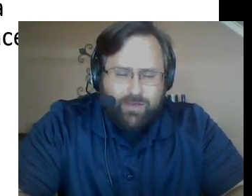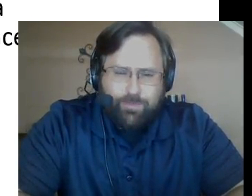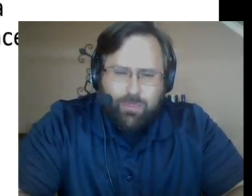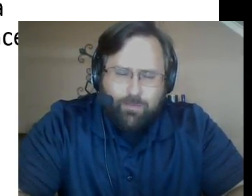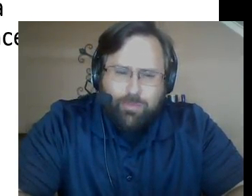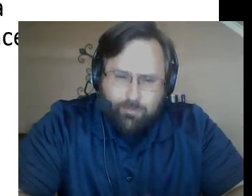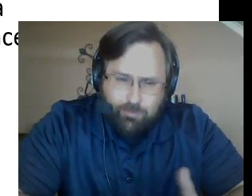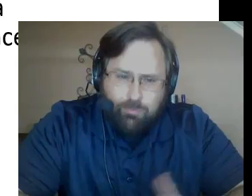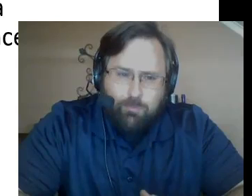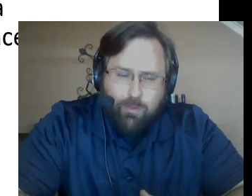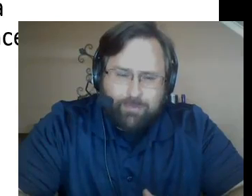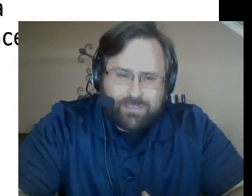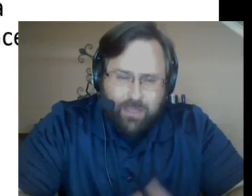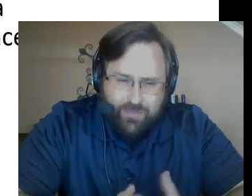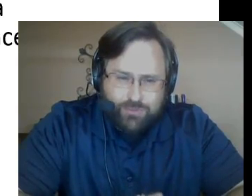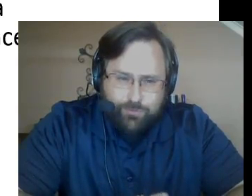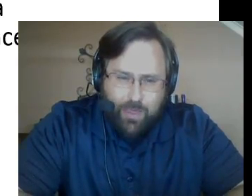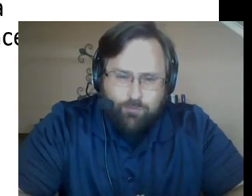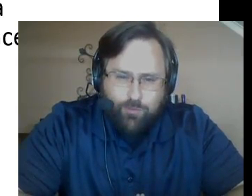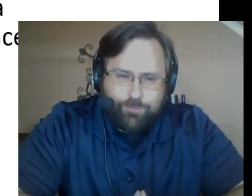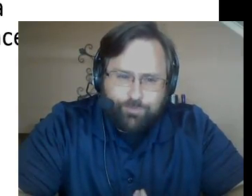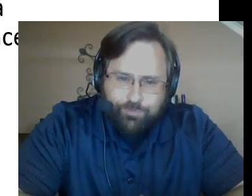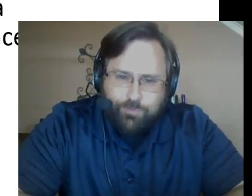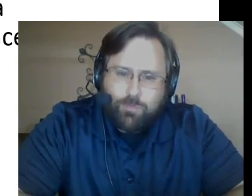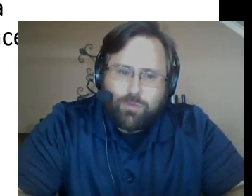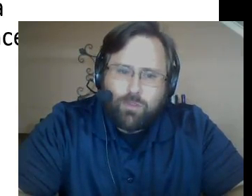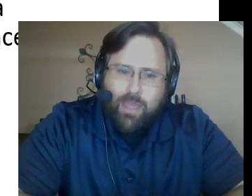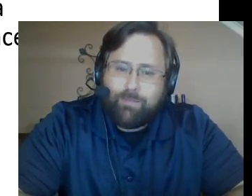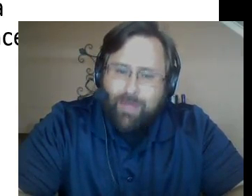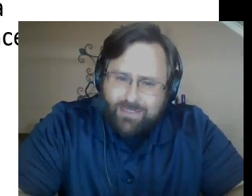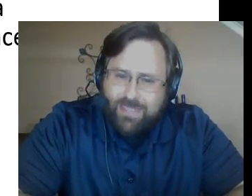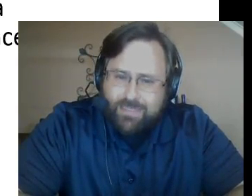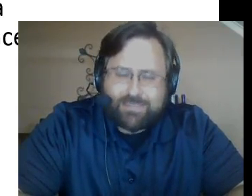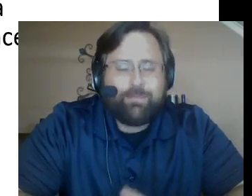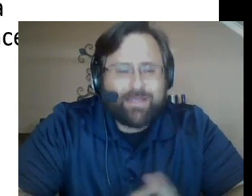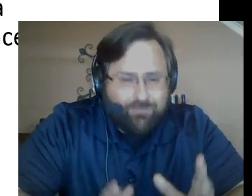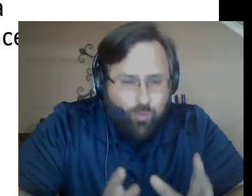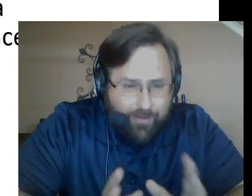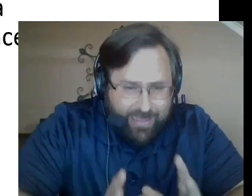then perhaps these will be helpful an embedded sentence can be left where it